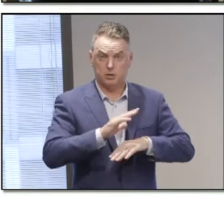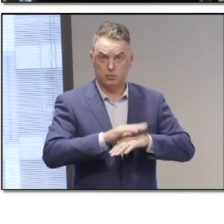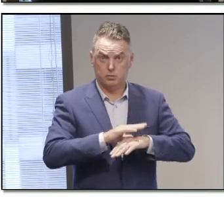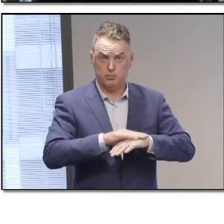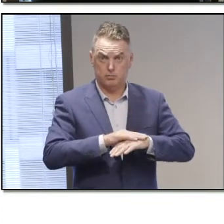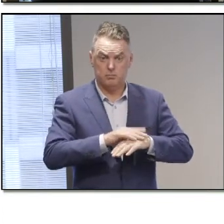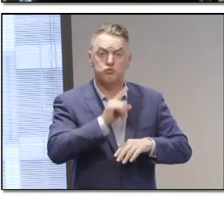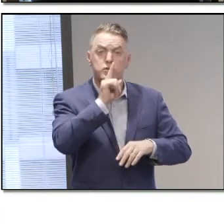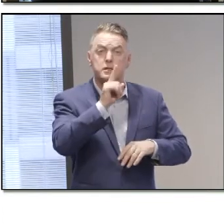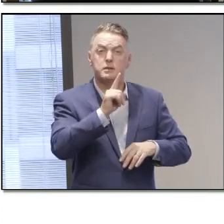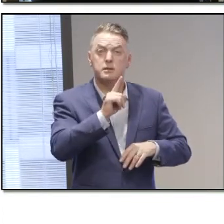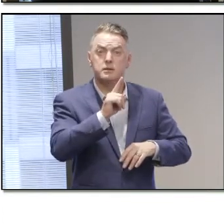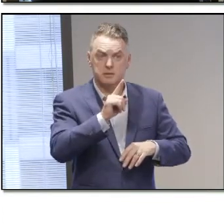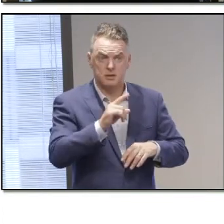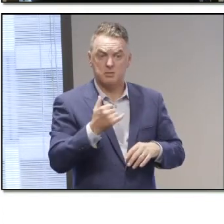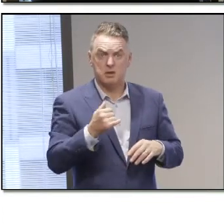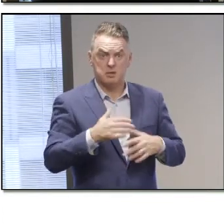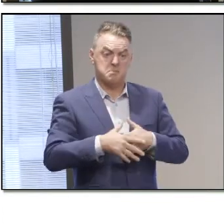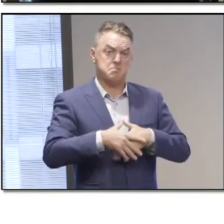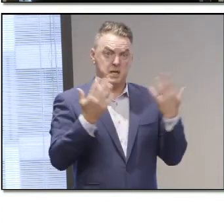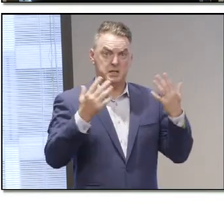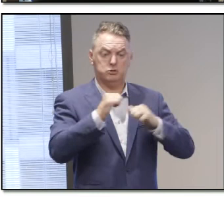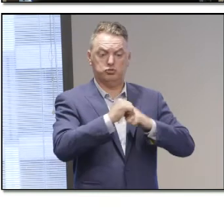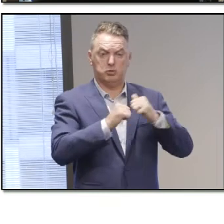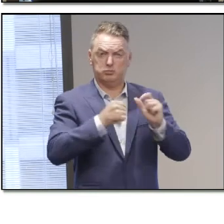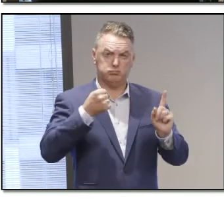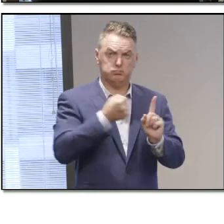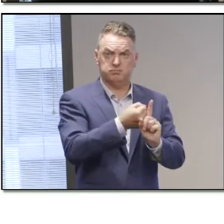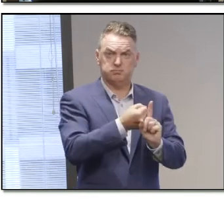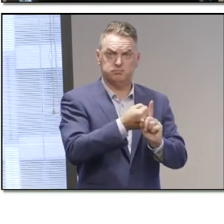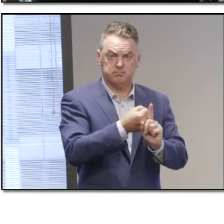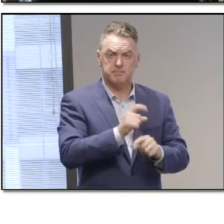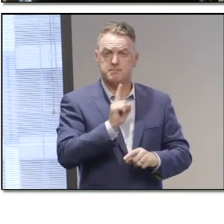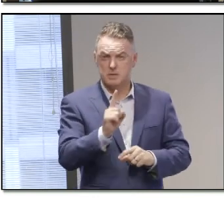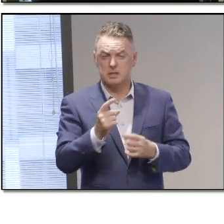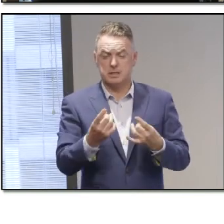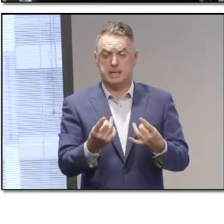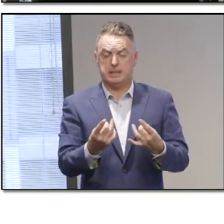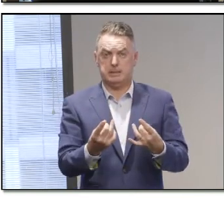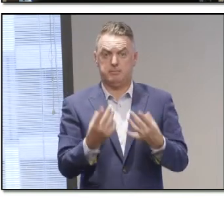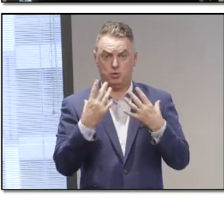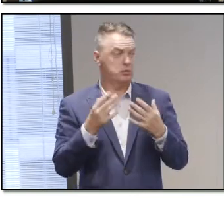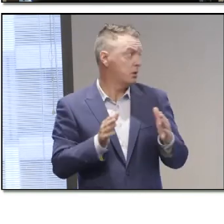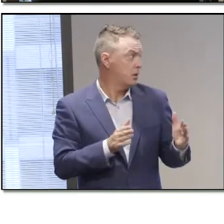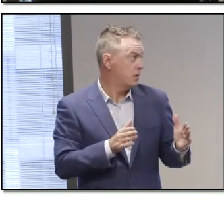red may have major structural effects, whereas exposure occurring in this period where it's